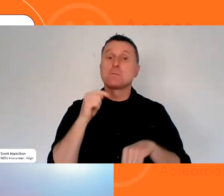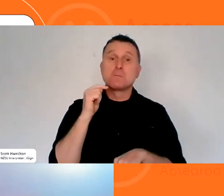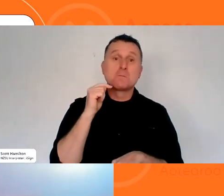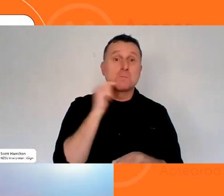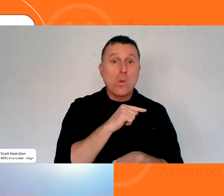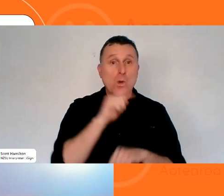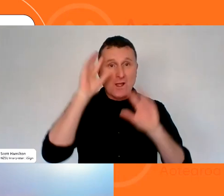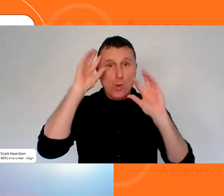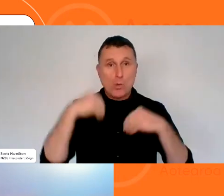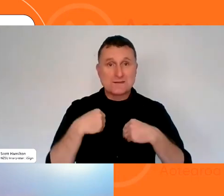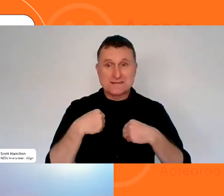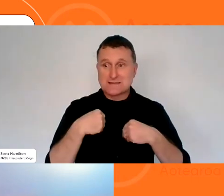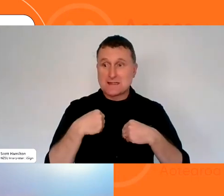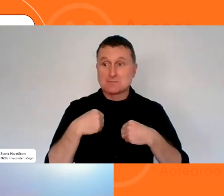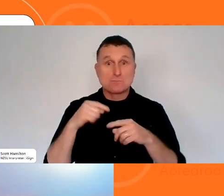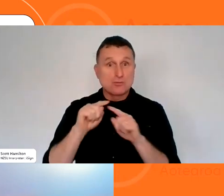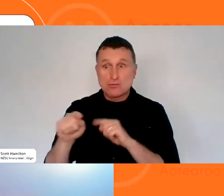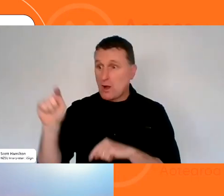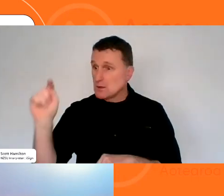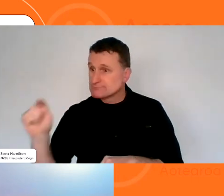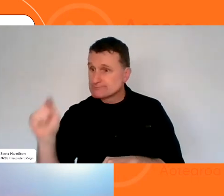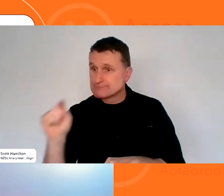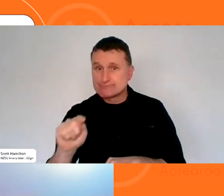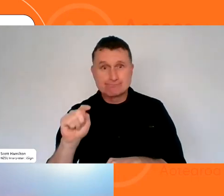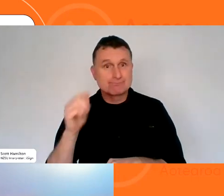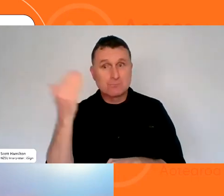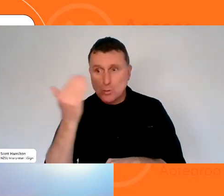every one of those eight schools had refused his enrolment because